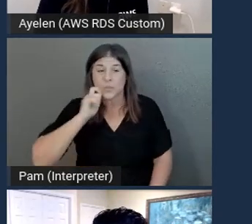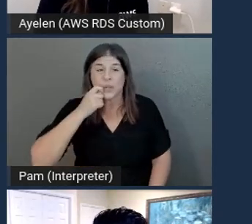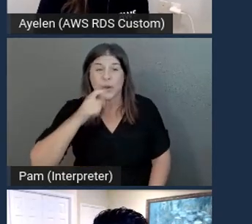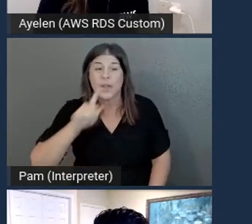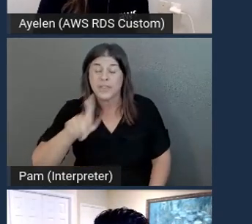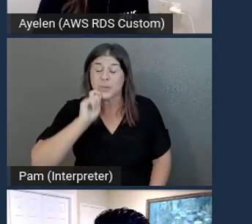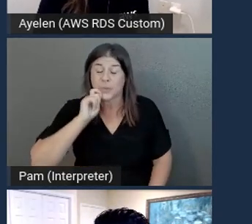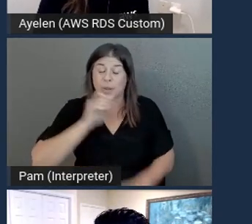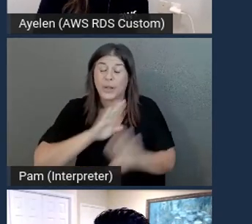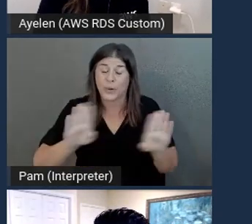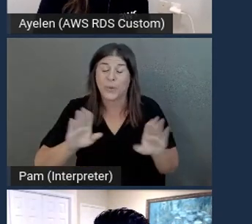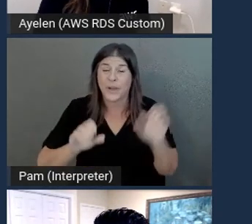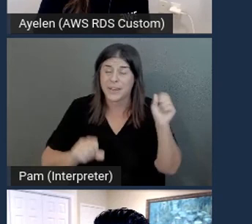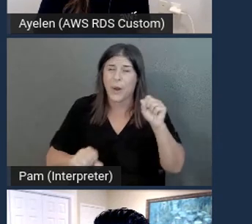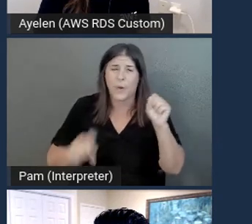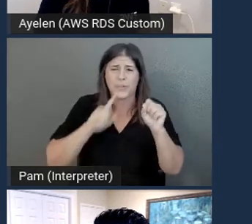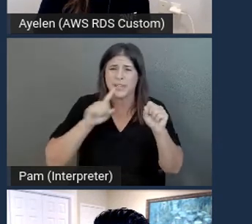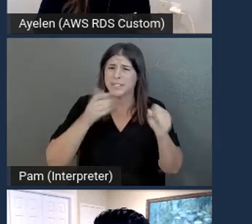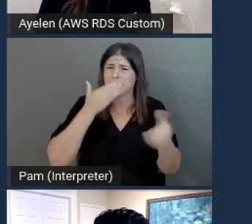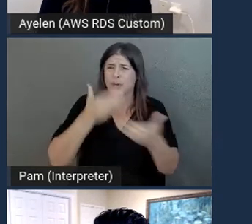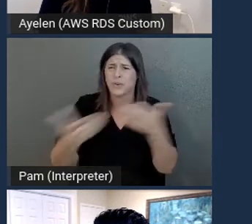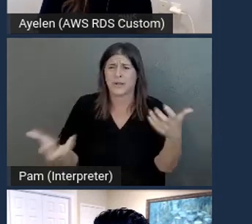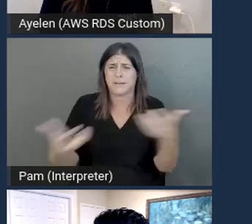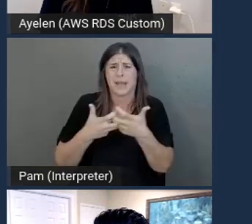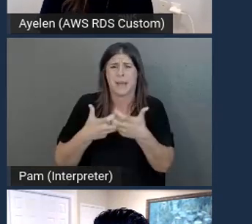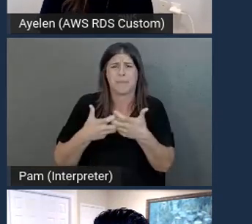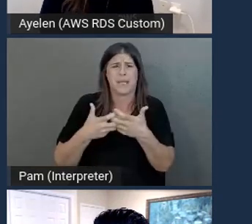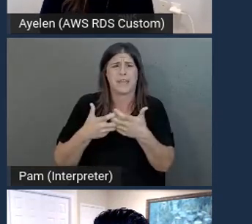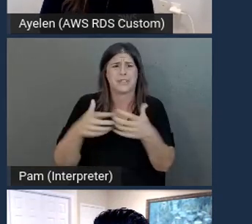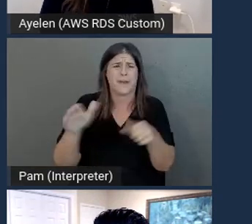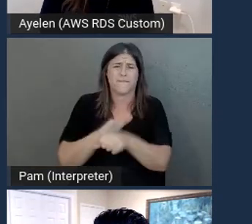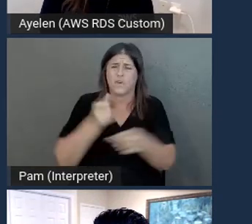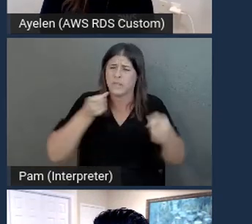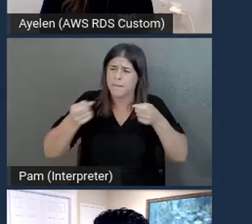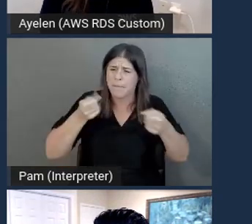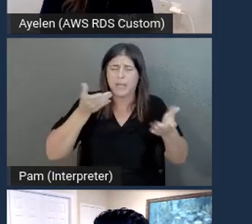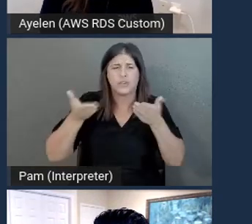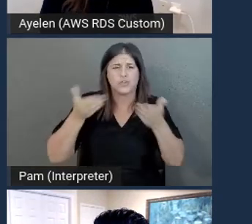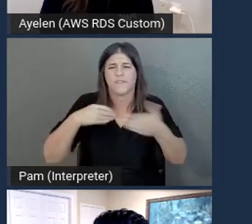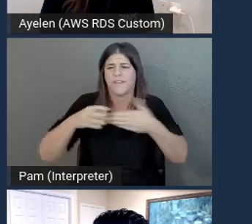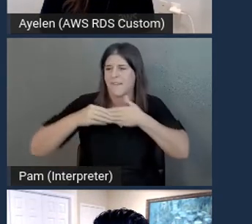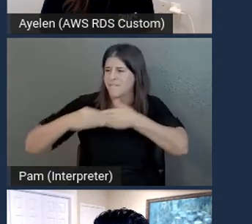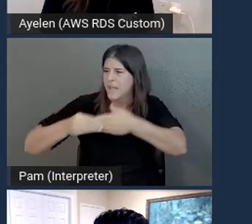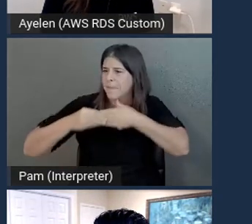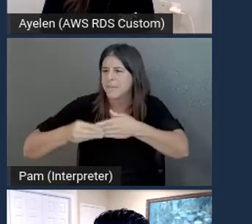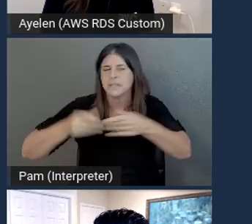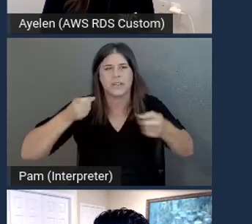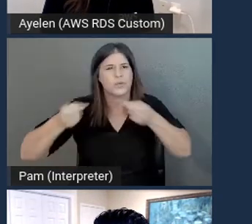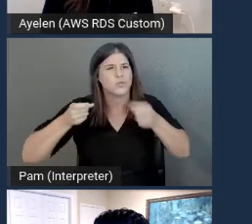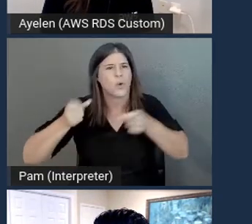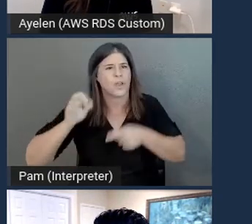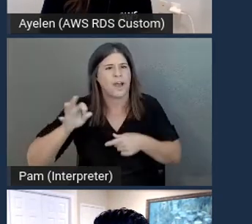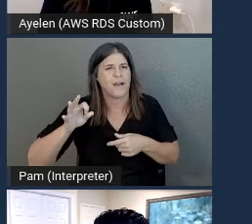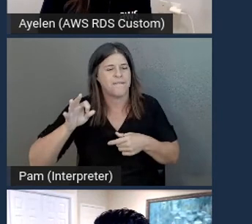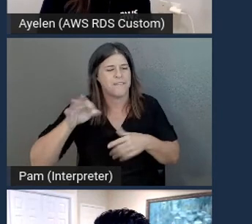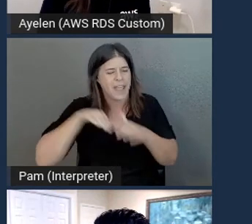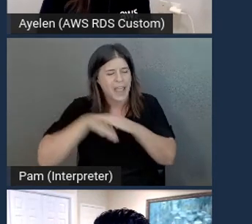Yeah, this is such a good combination of fully managed service and having the flexibility and control of accessing the easy two instance